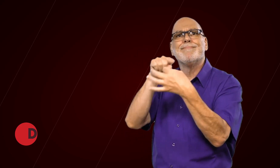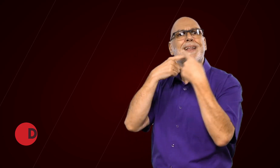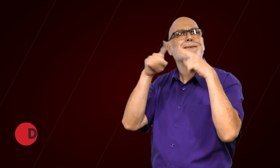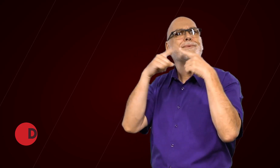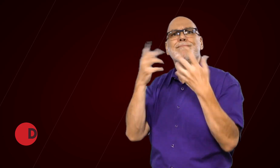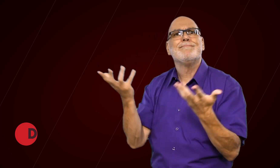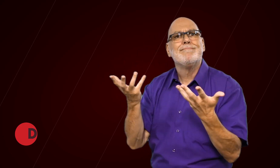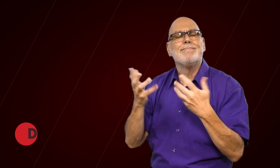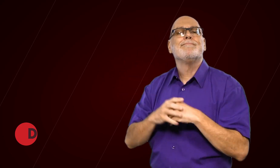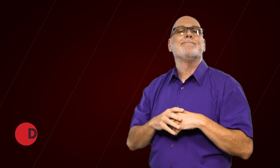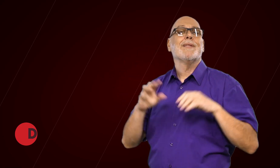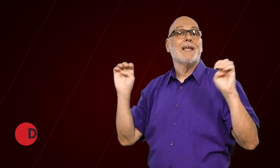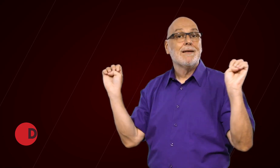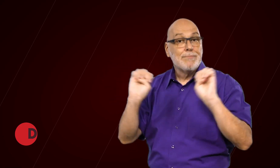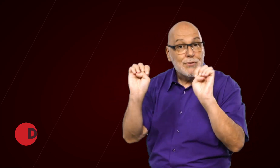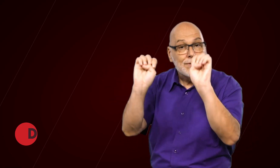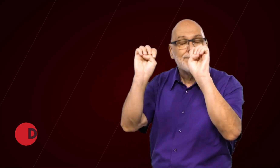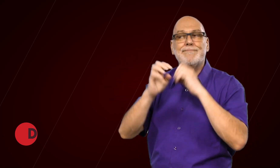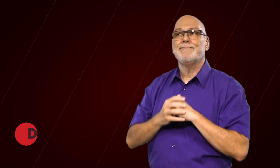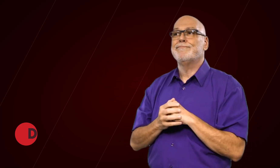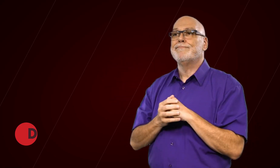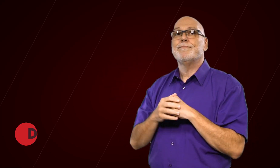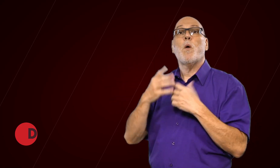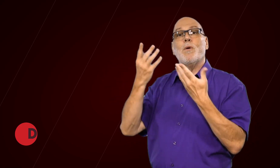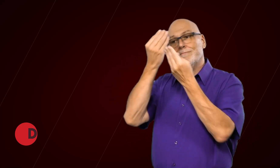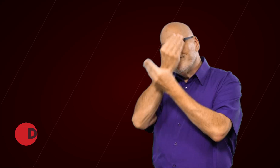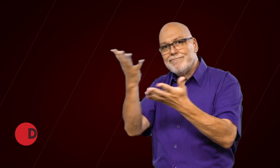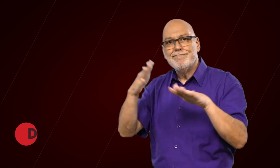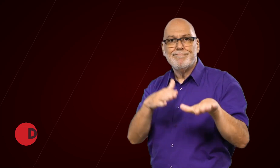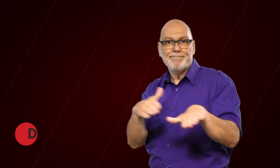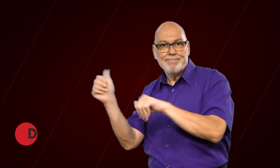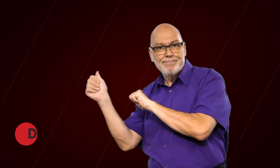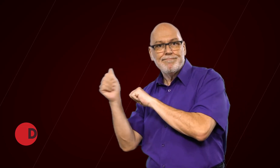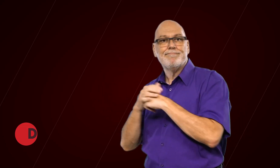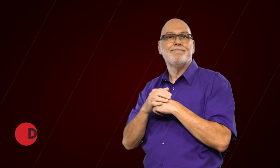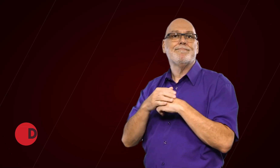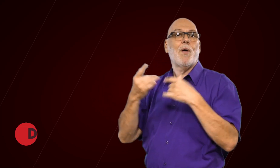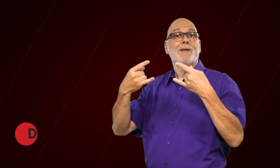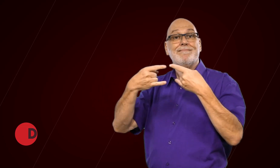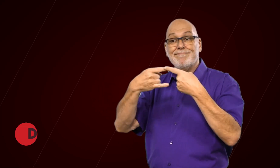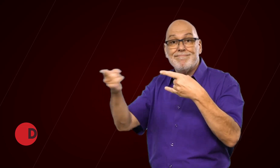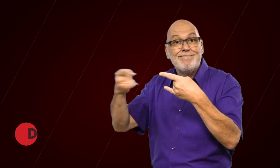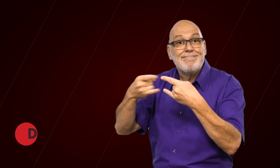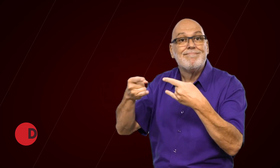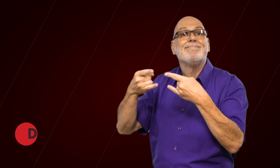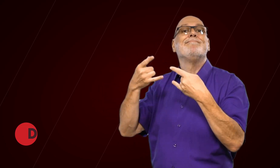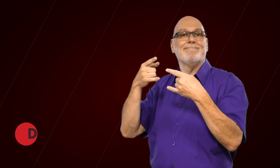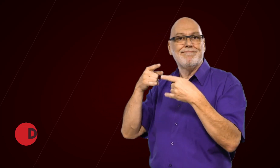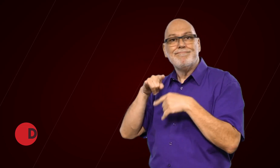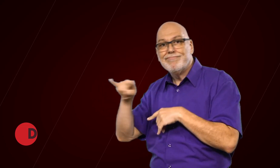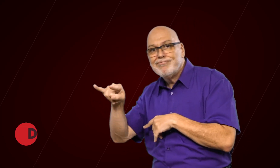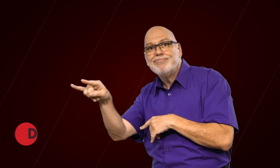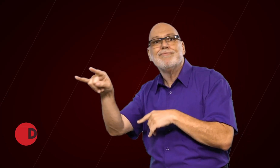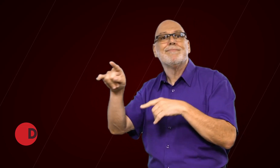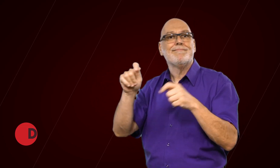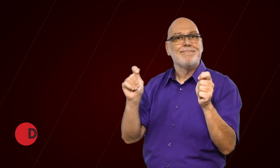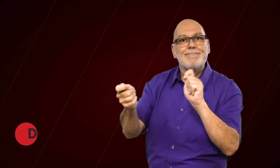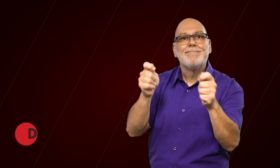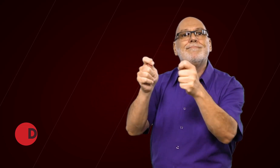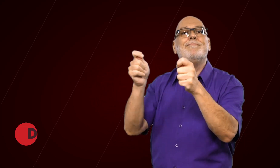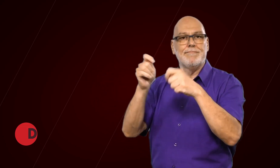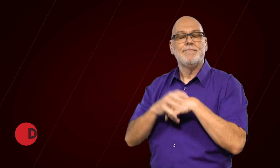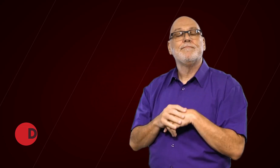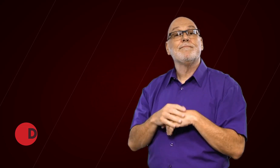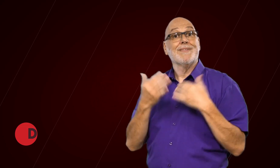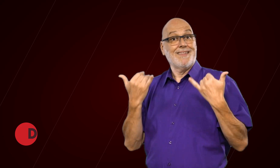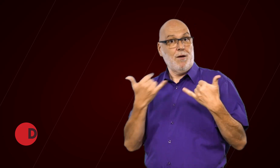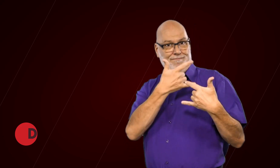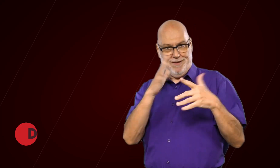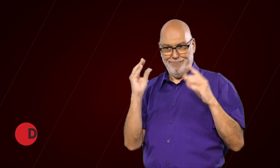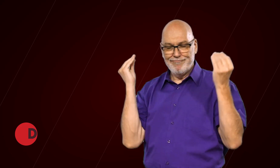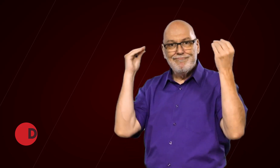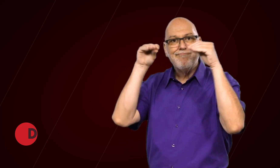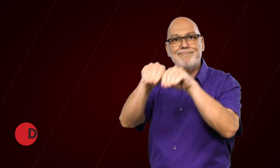announcements relating to an emergency, departure or a gate or track assignment